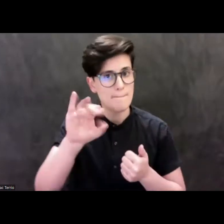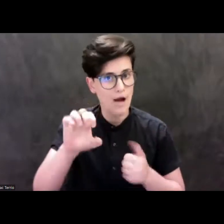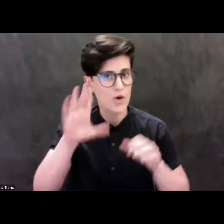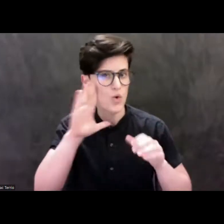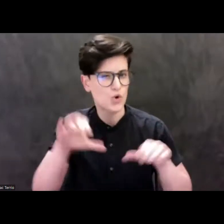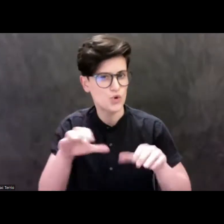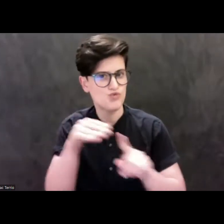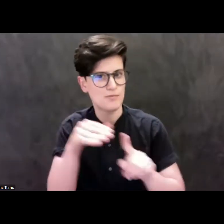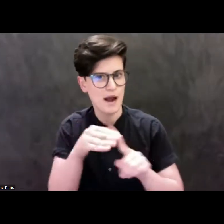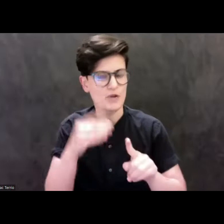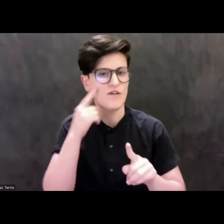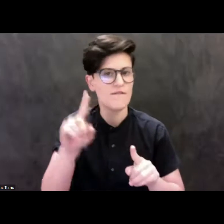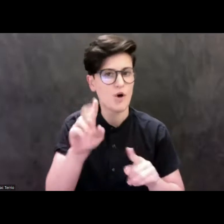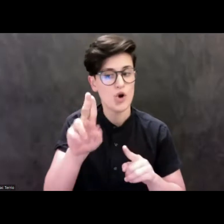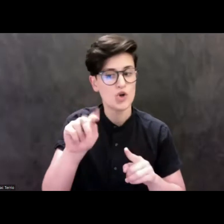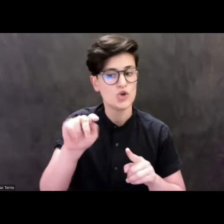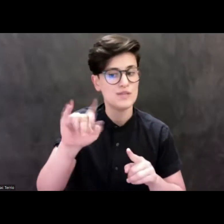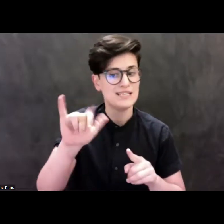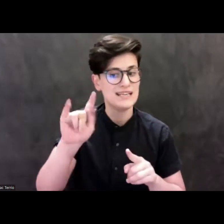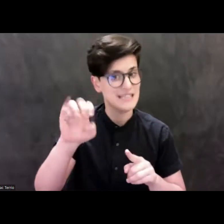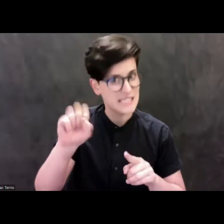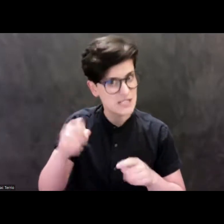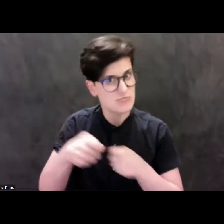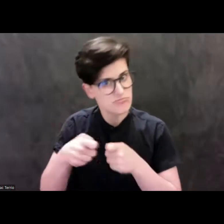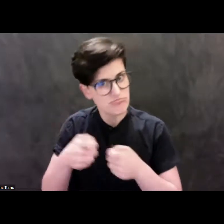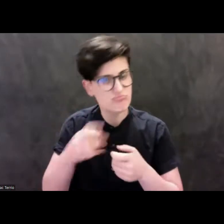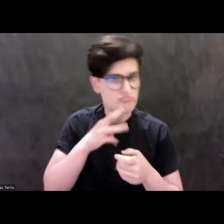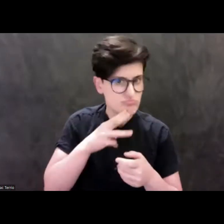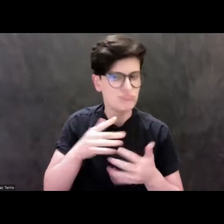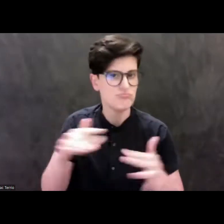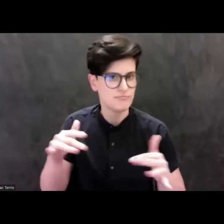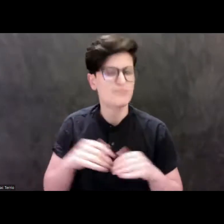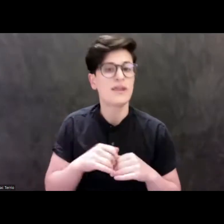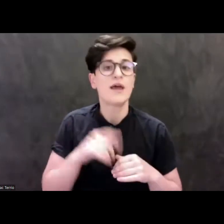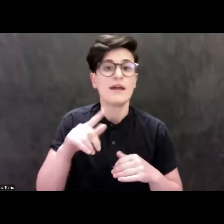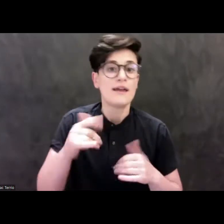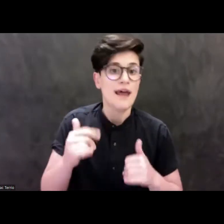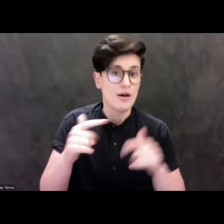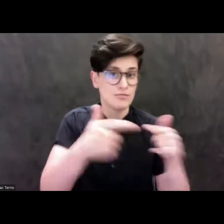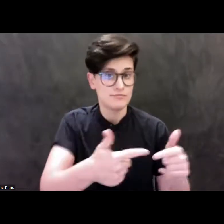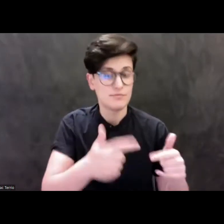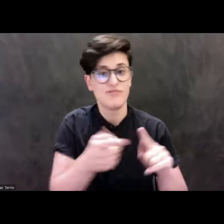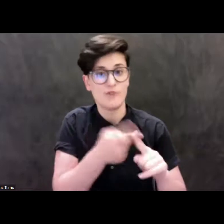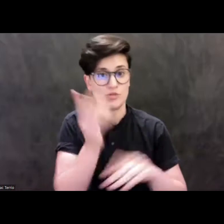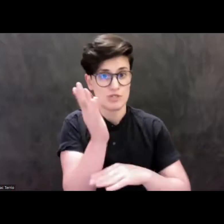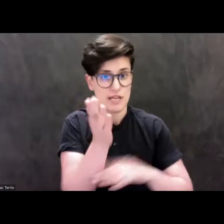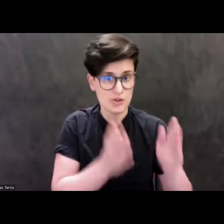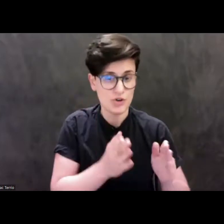At this time, I would like to turn things over to our first presenter, Debbie Dorfman.